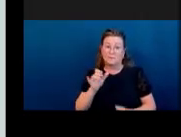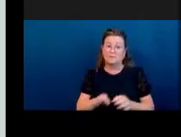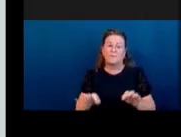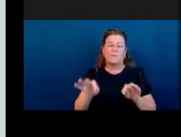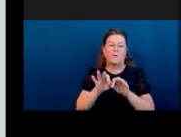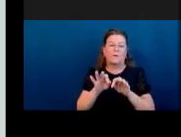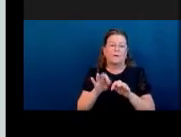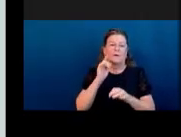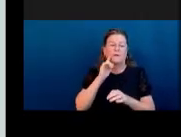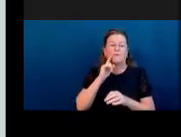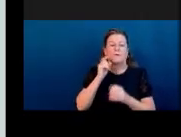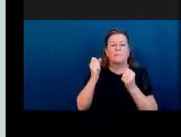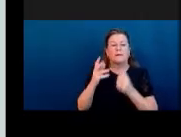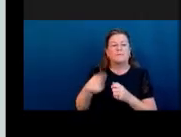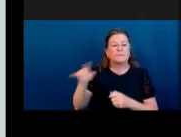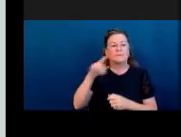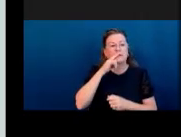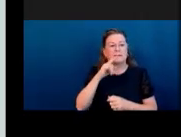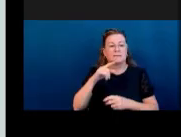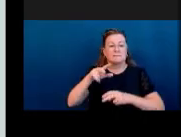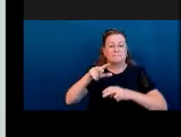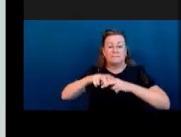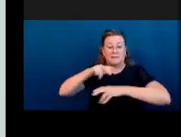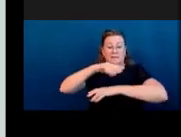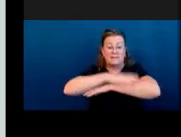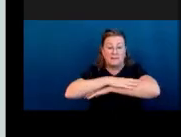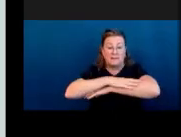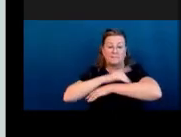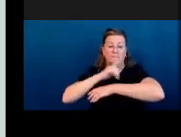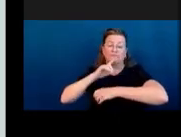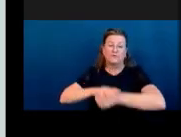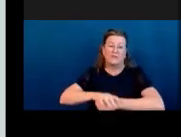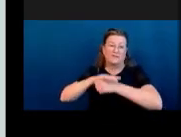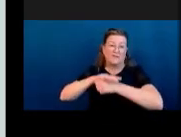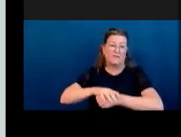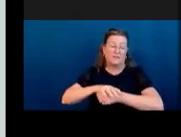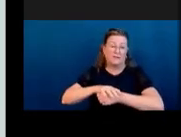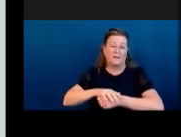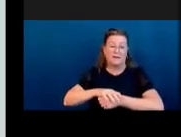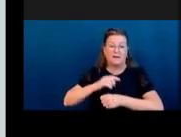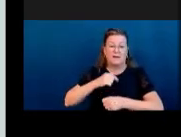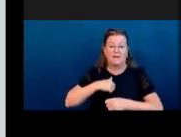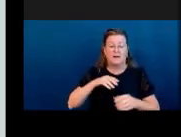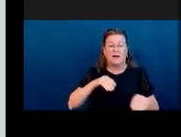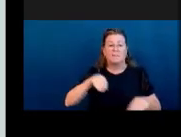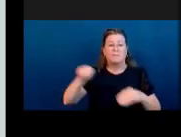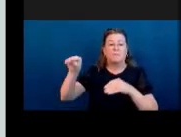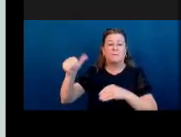of those kids, sitting at the table can be really stressful. So if I take you away from the space where it was traumatic for